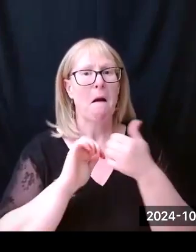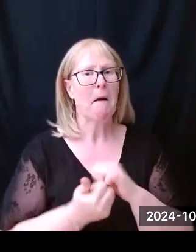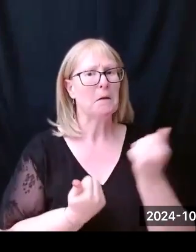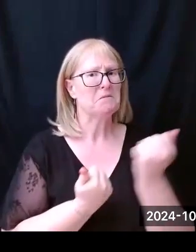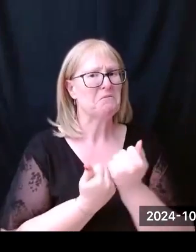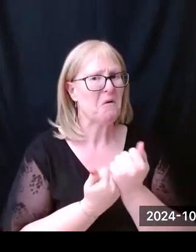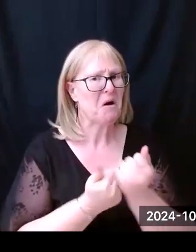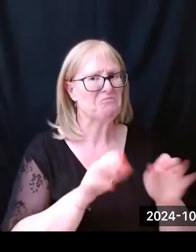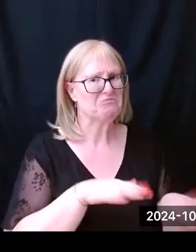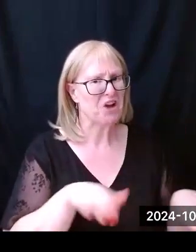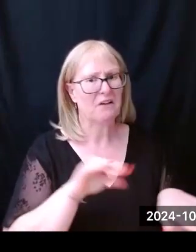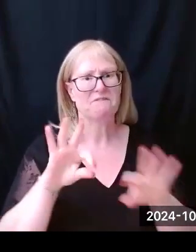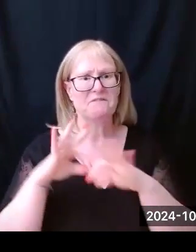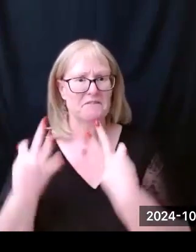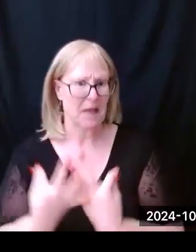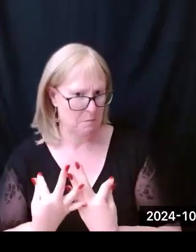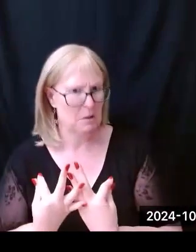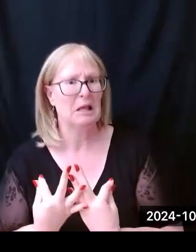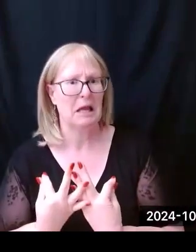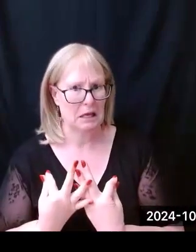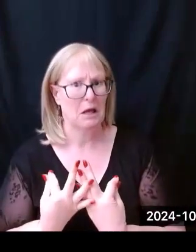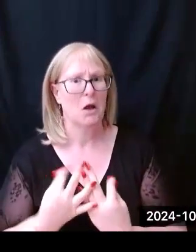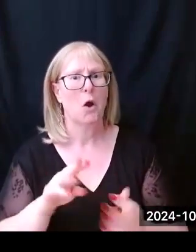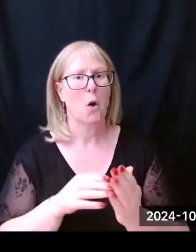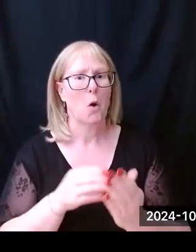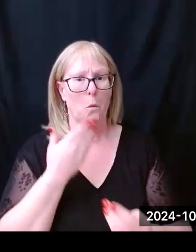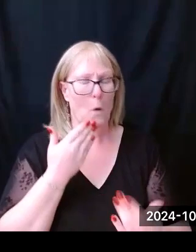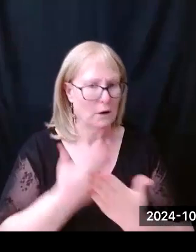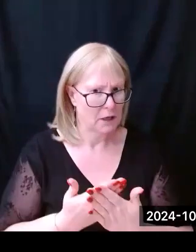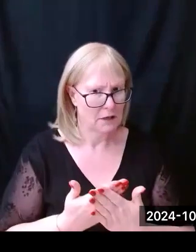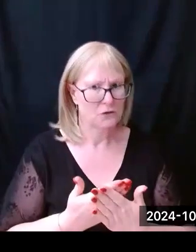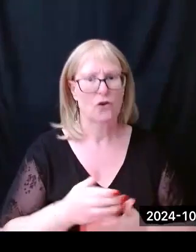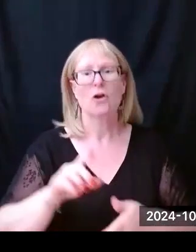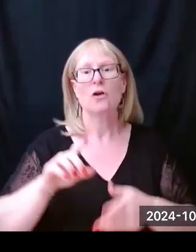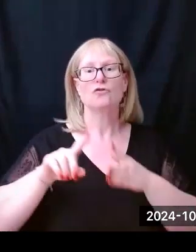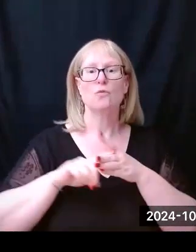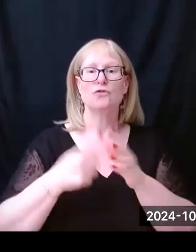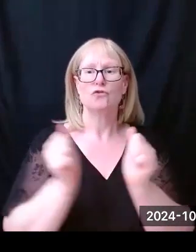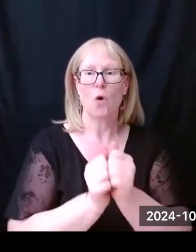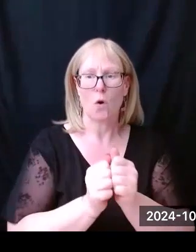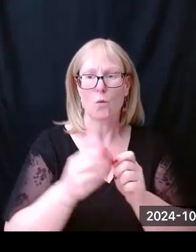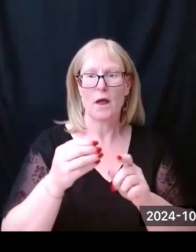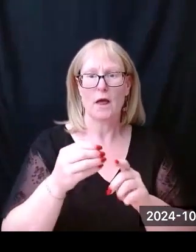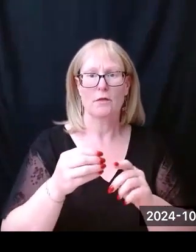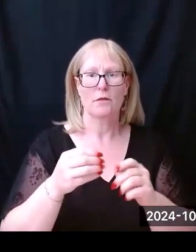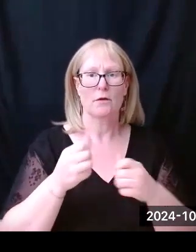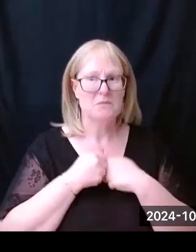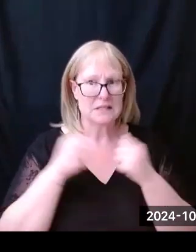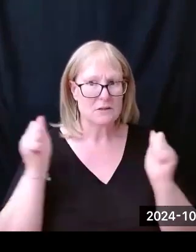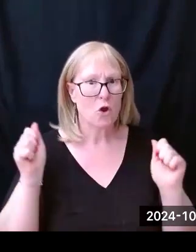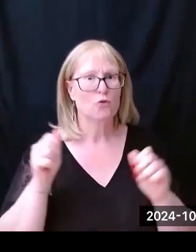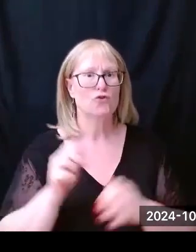of the nitty-gritty of things like disclosures. So a couple of points of order first.